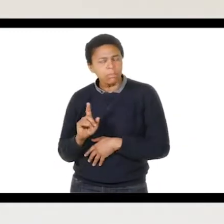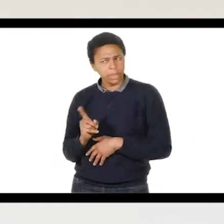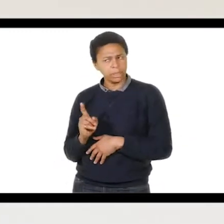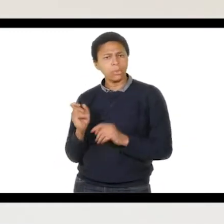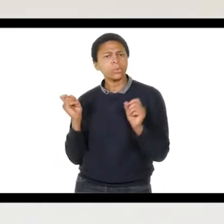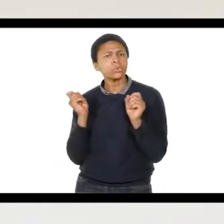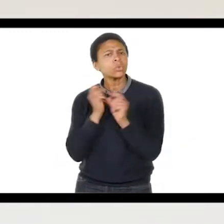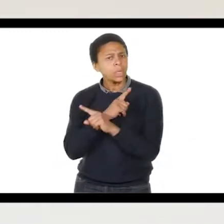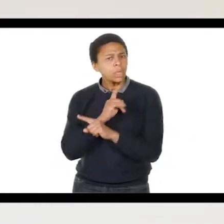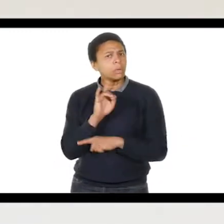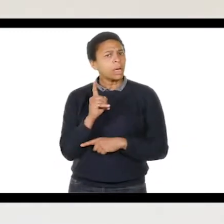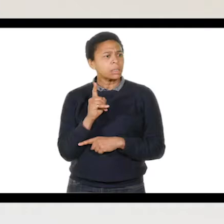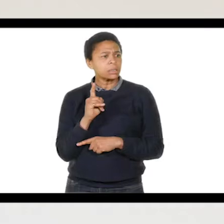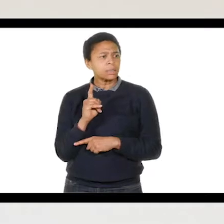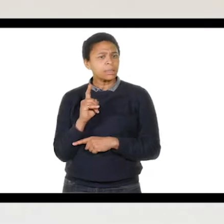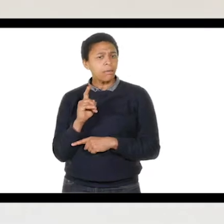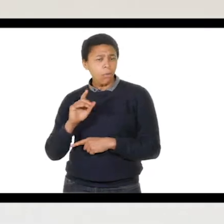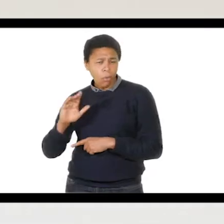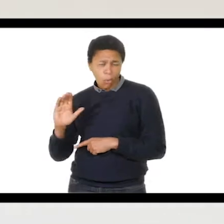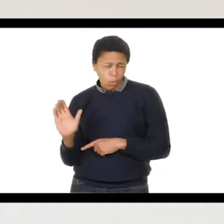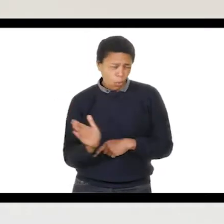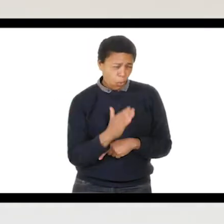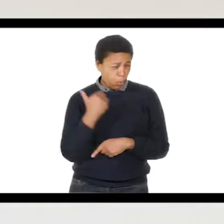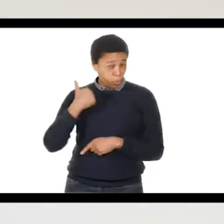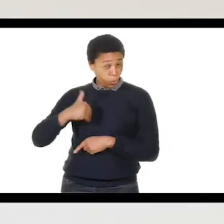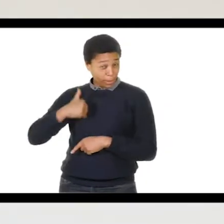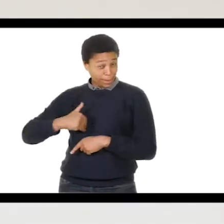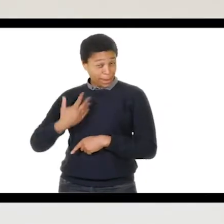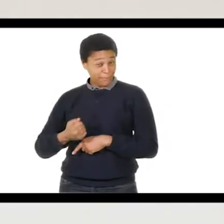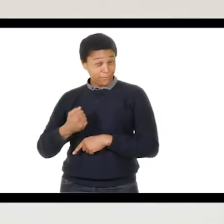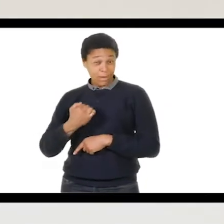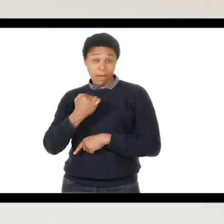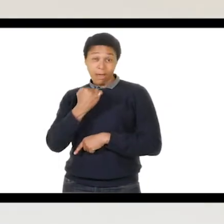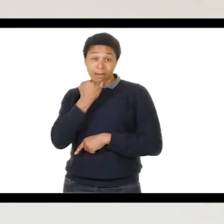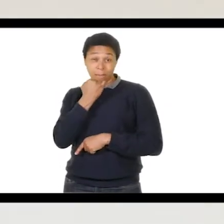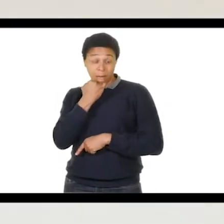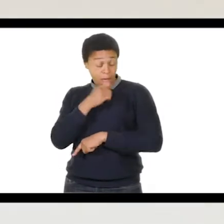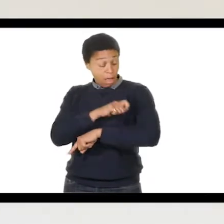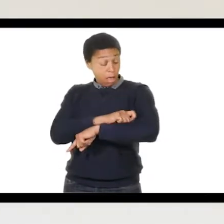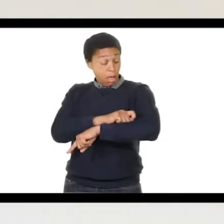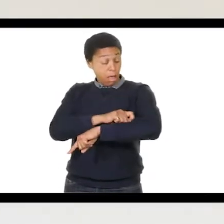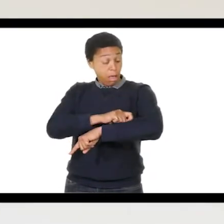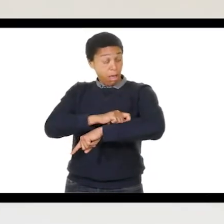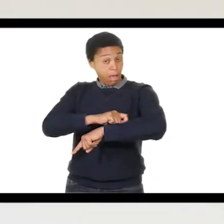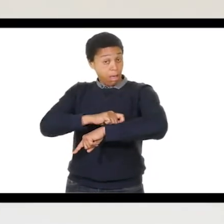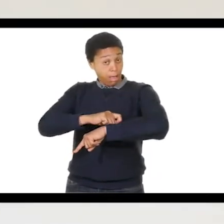And they were quite weird, very weird. But every single woman had a phone number written on her arm.